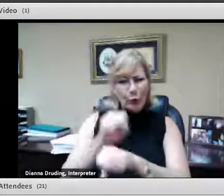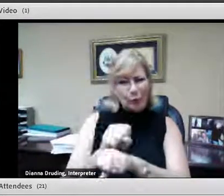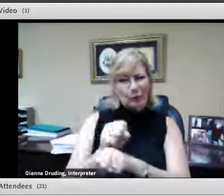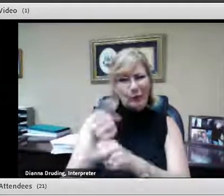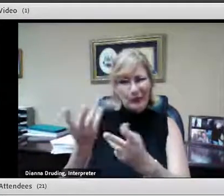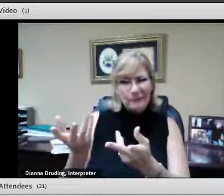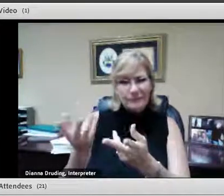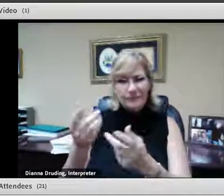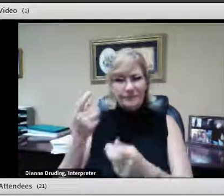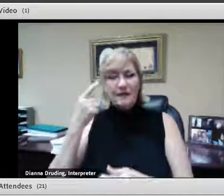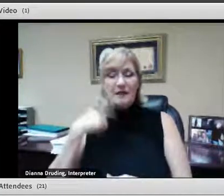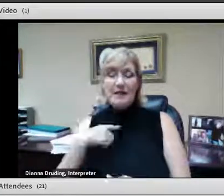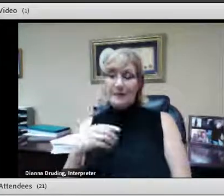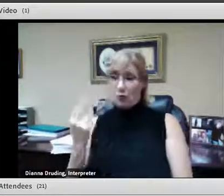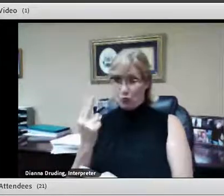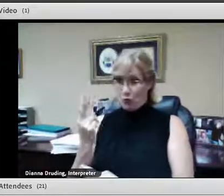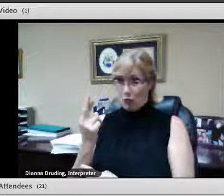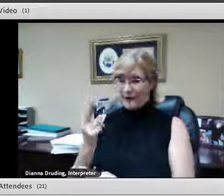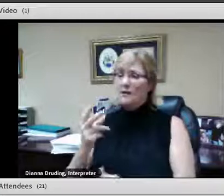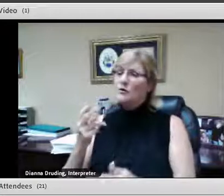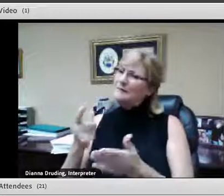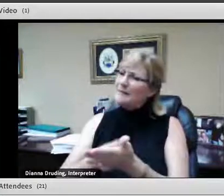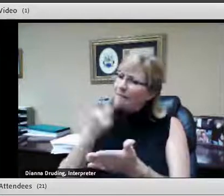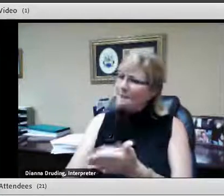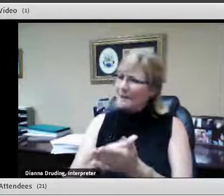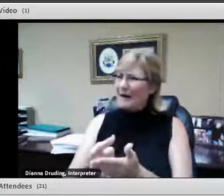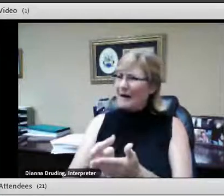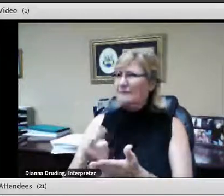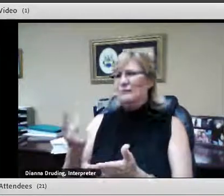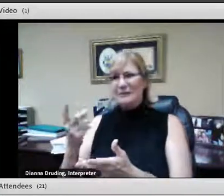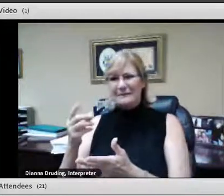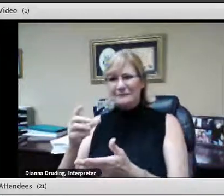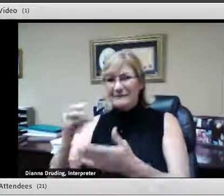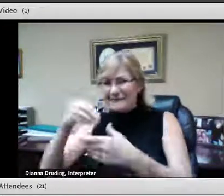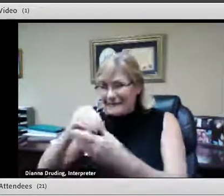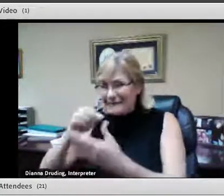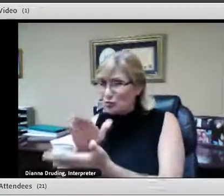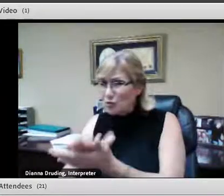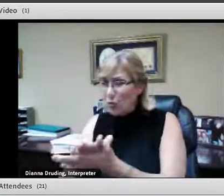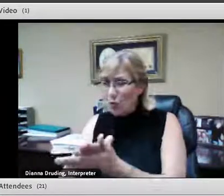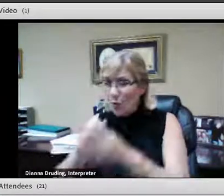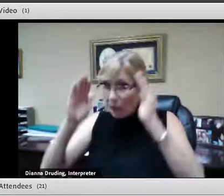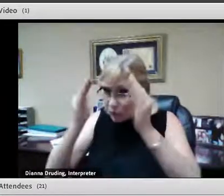Ryan: And sometimes, in traditional education and schools, they get so fixated on content, on standards,